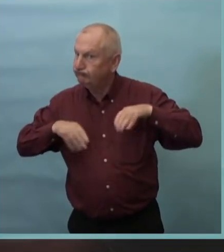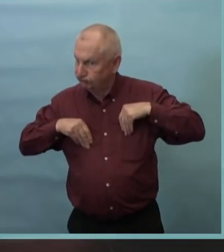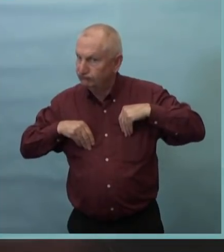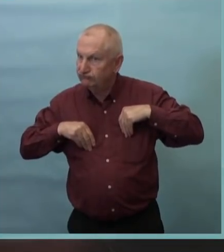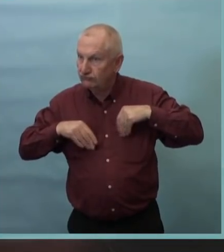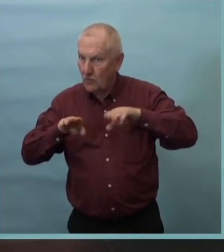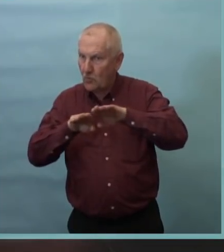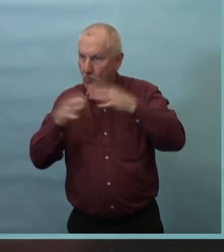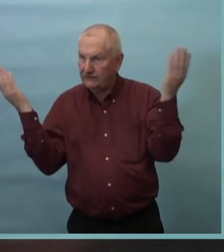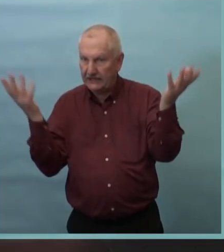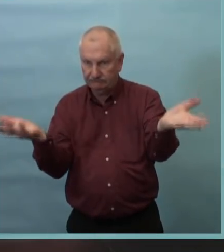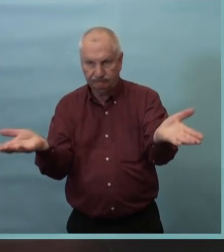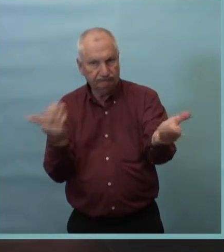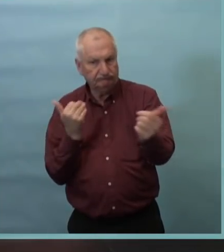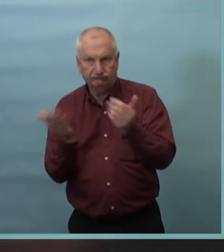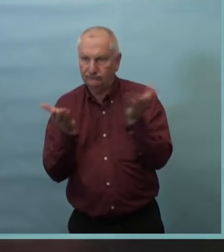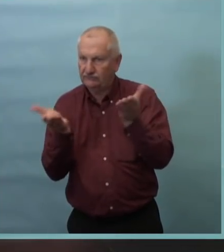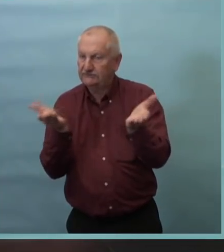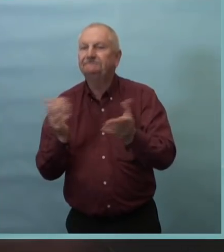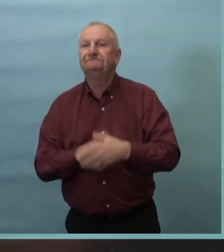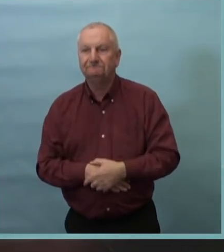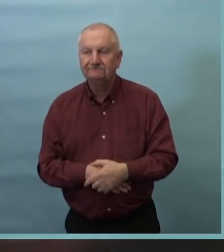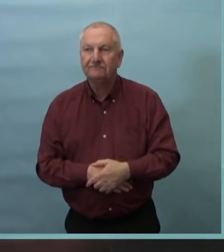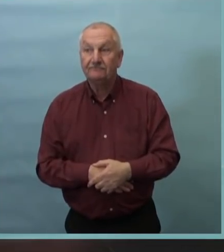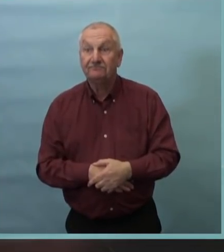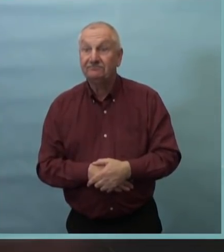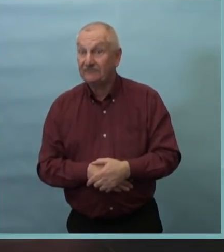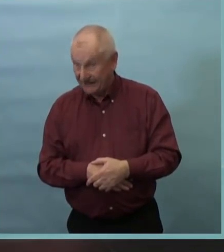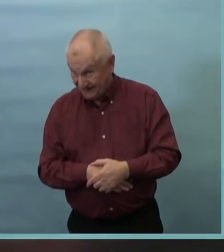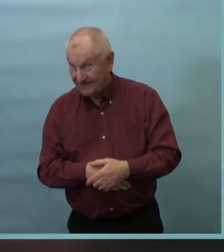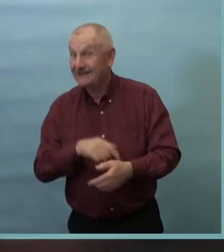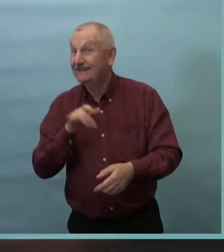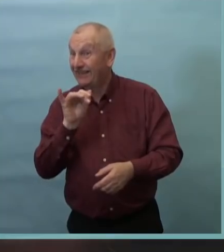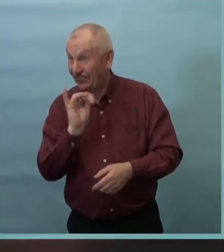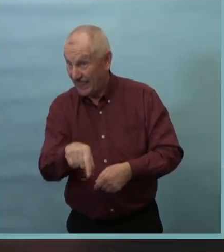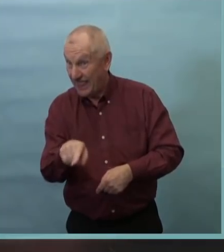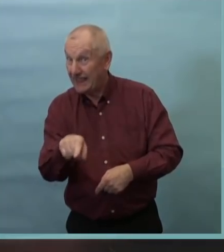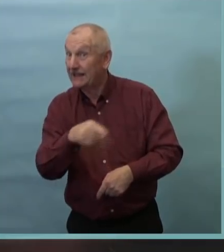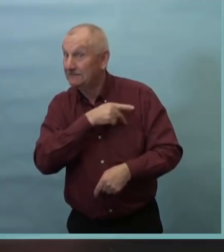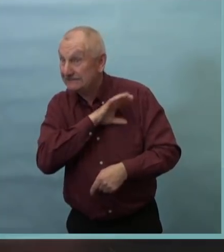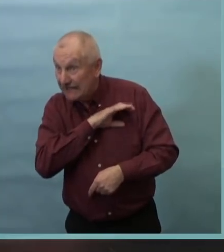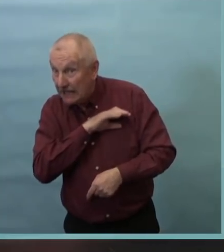include primary care visits for personal care home residents who need routine